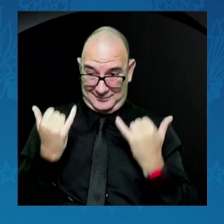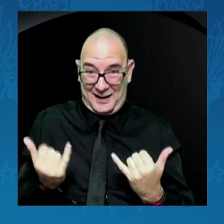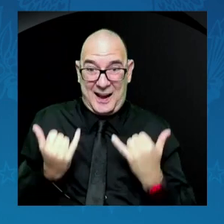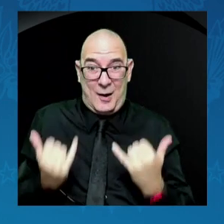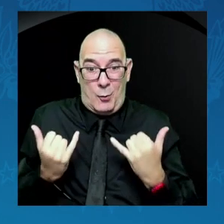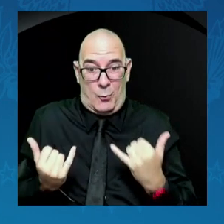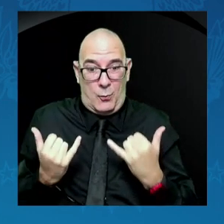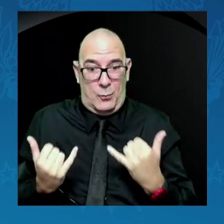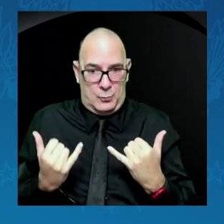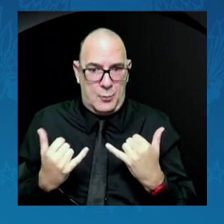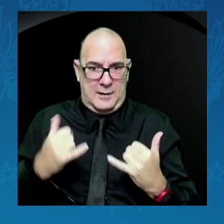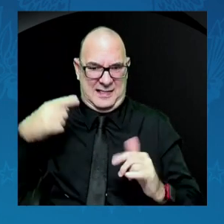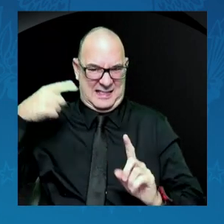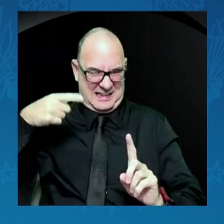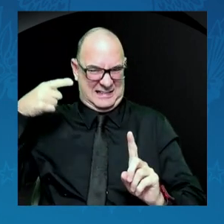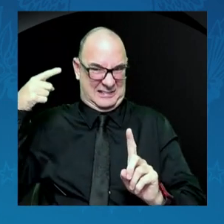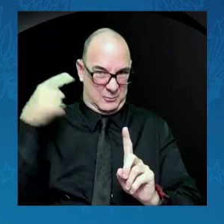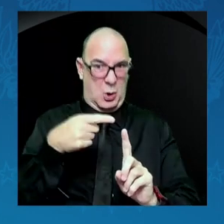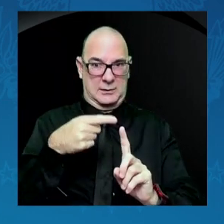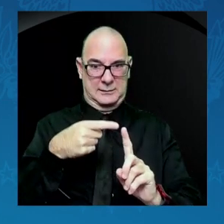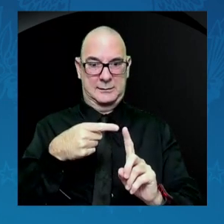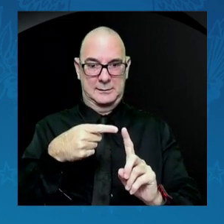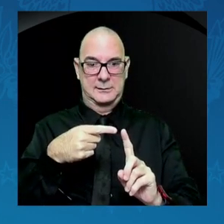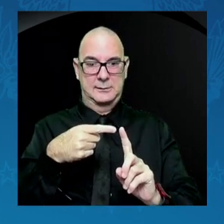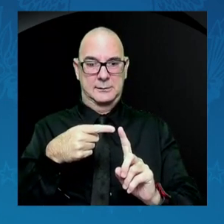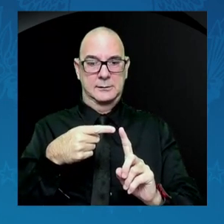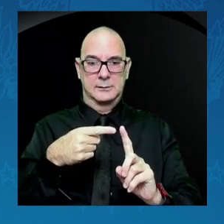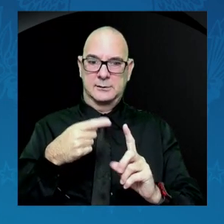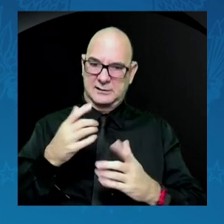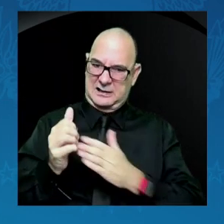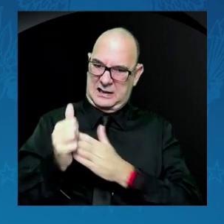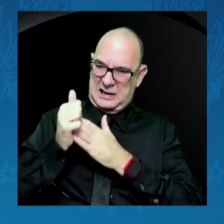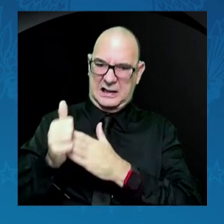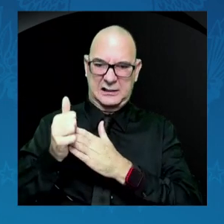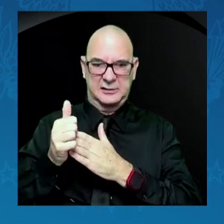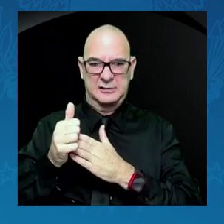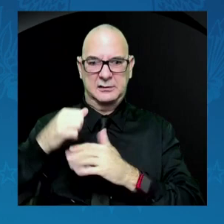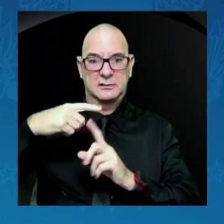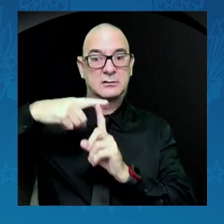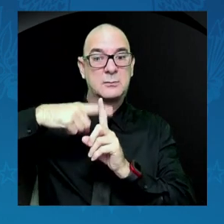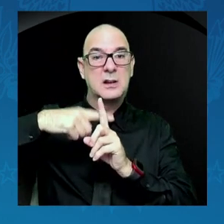We are the leading climate agency and the proof is in the pudding.